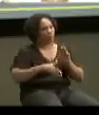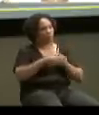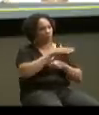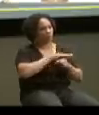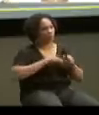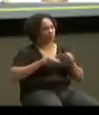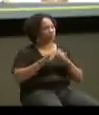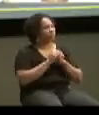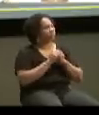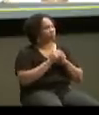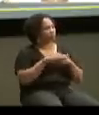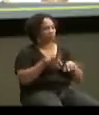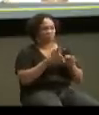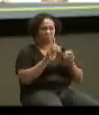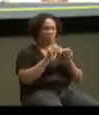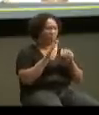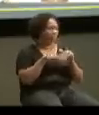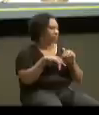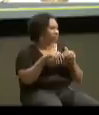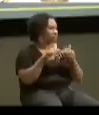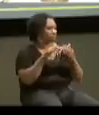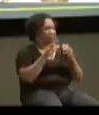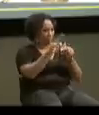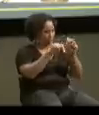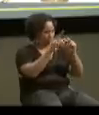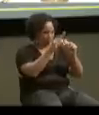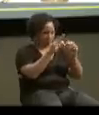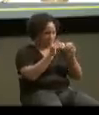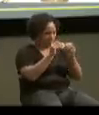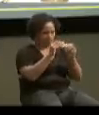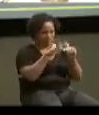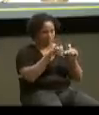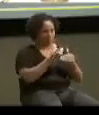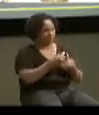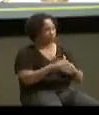AND CAMPUSES. IT'S MORE THAN JUST THE BUILDING.